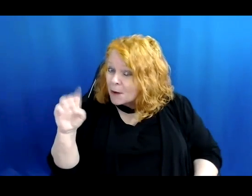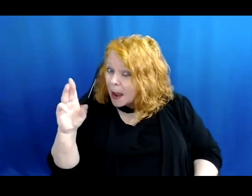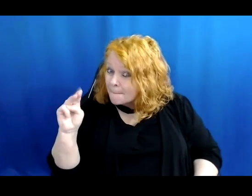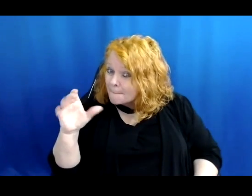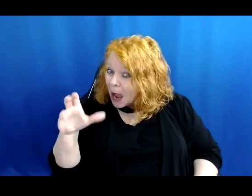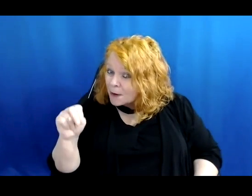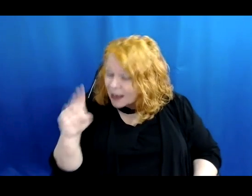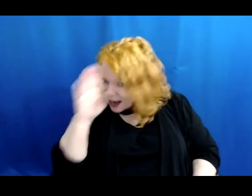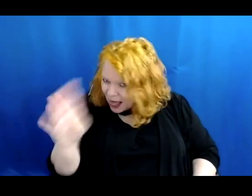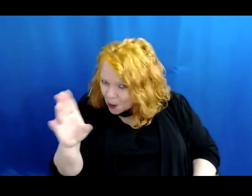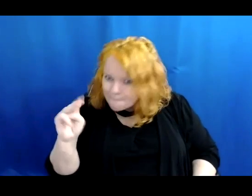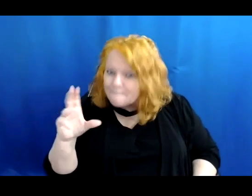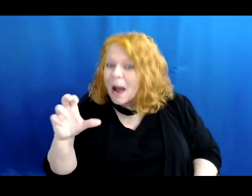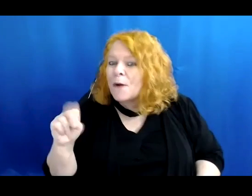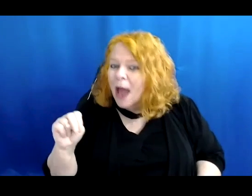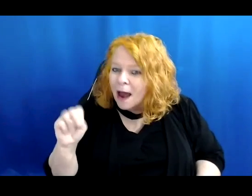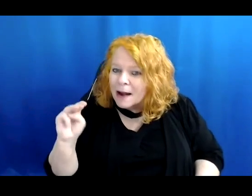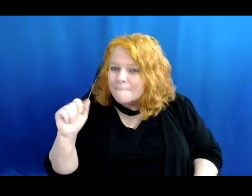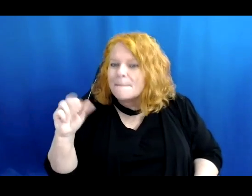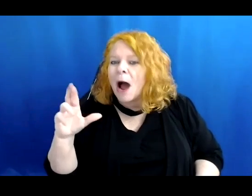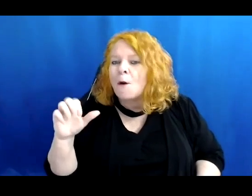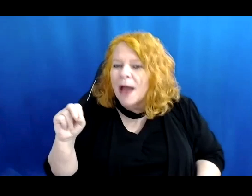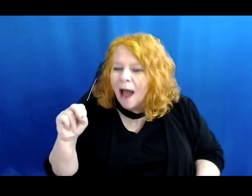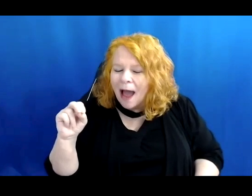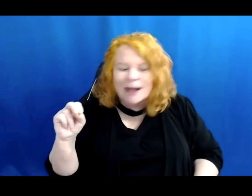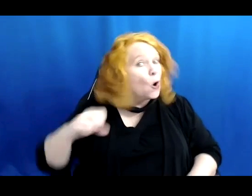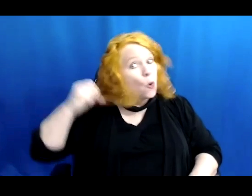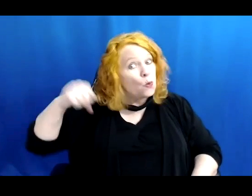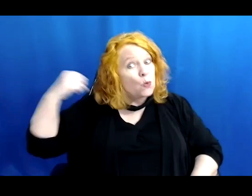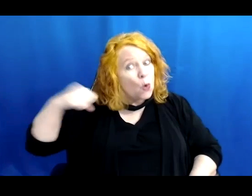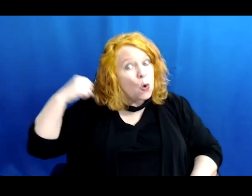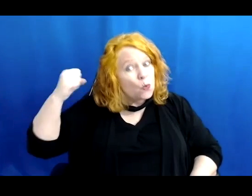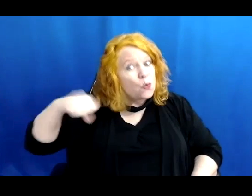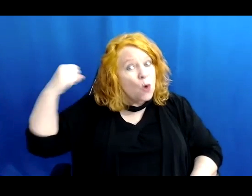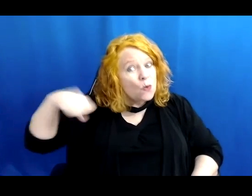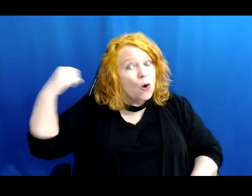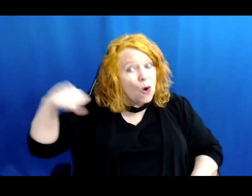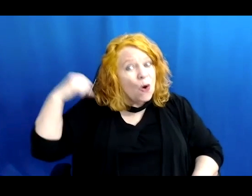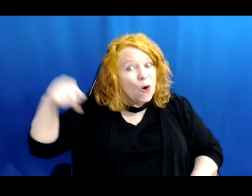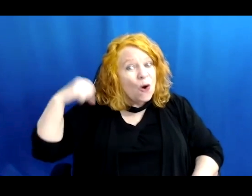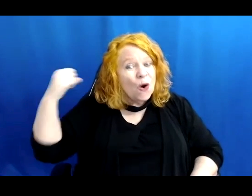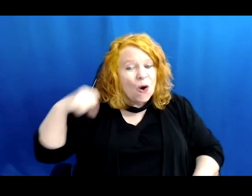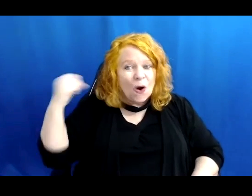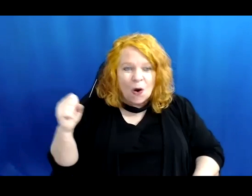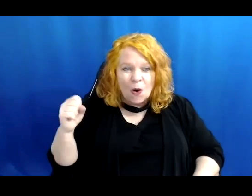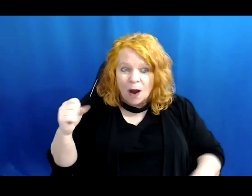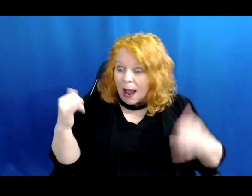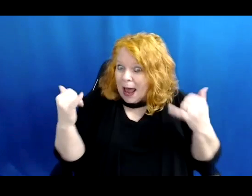Marian, Marian, hello Marian. Marian, Marian, hello Marian.